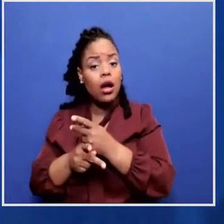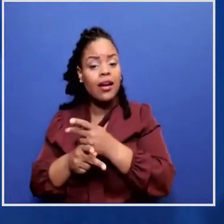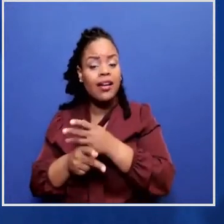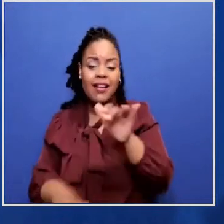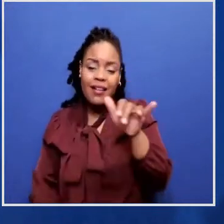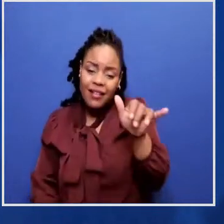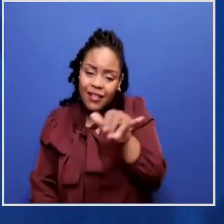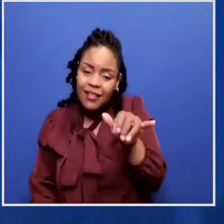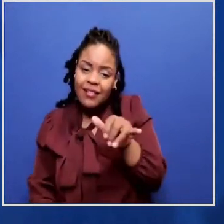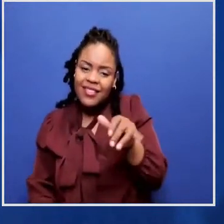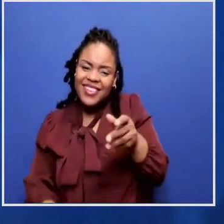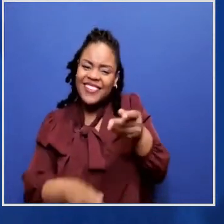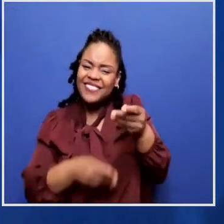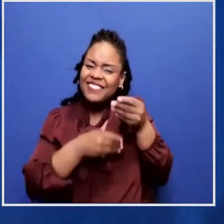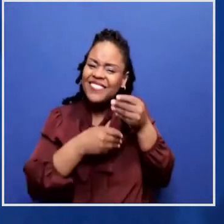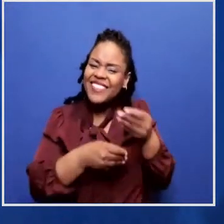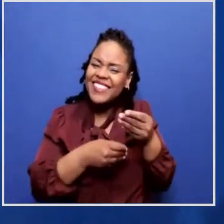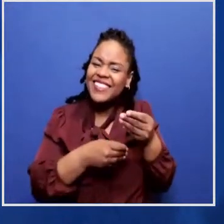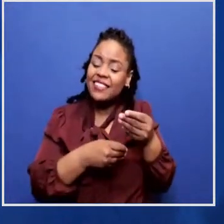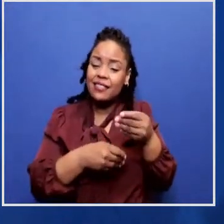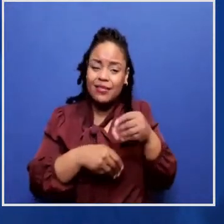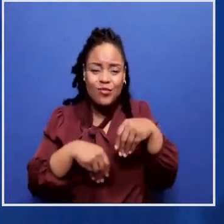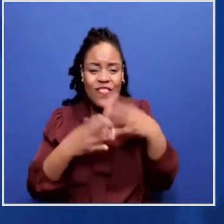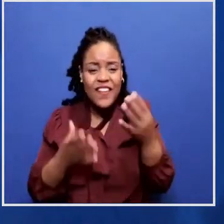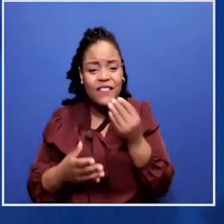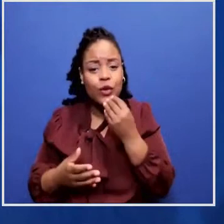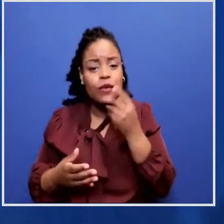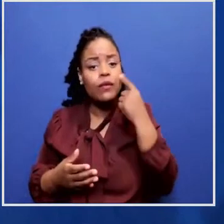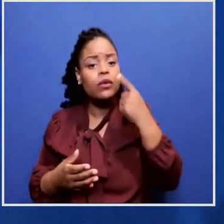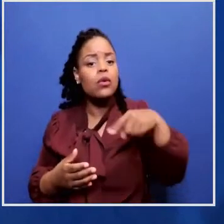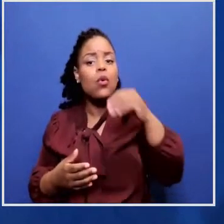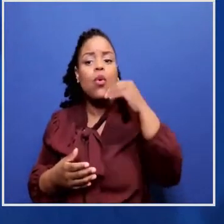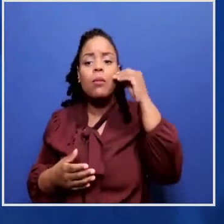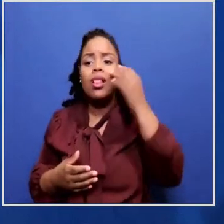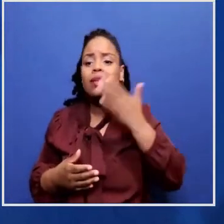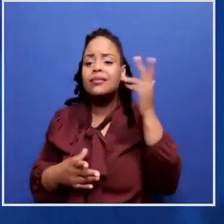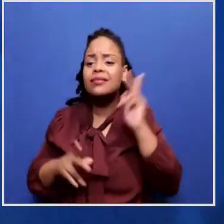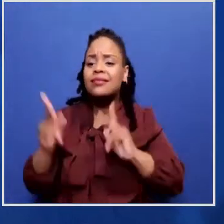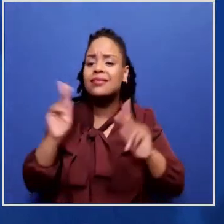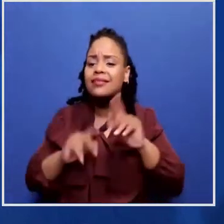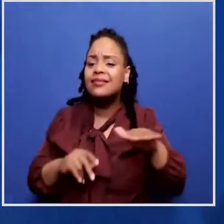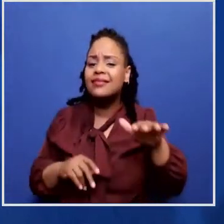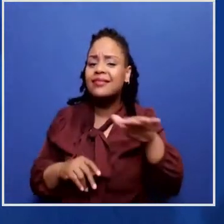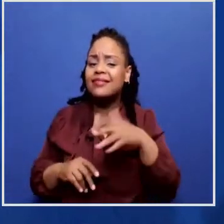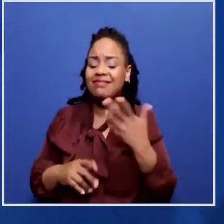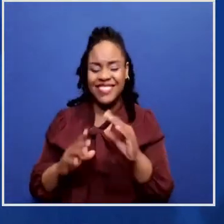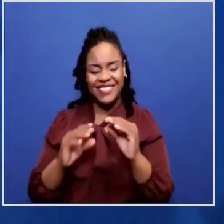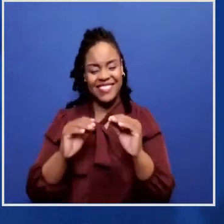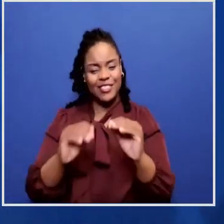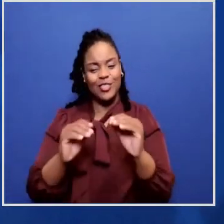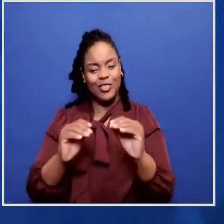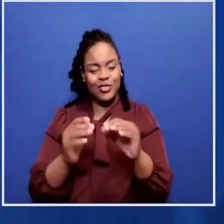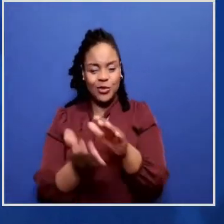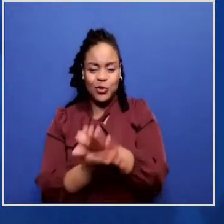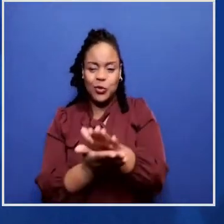BECAUSE JUST AS PUTTING ON A UNIFORM TO DEFEND OUR COUNTRY IS